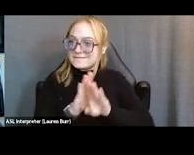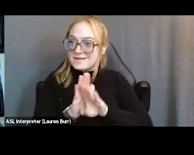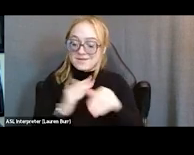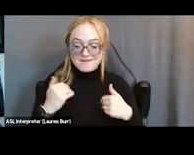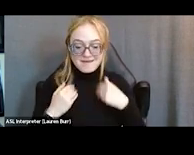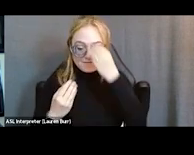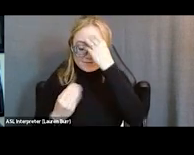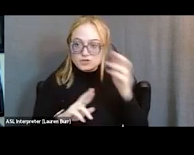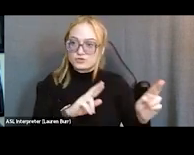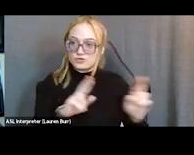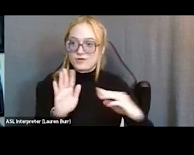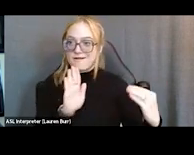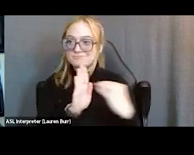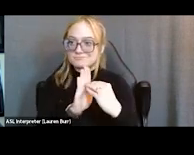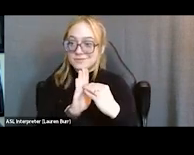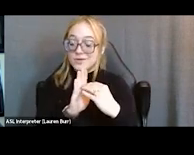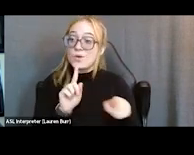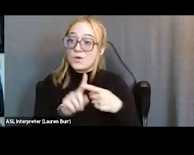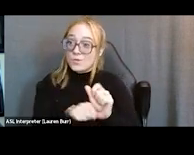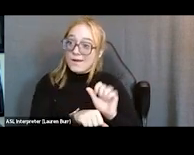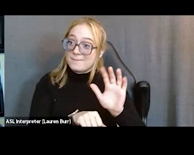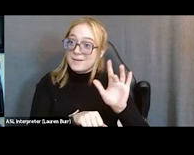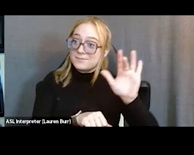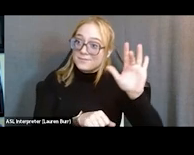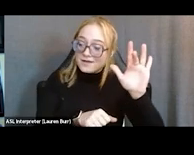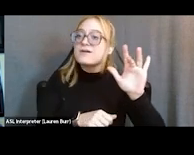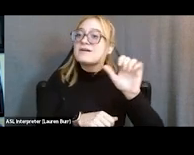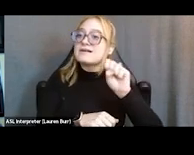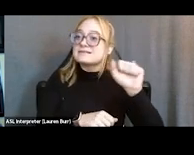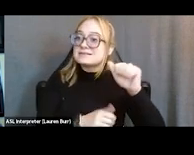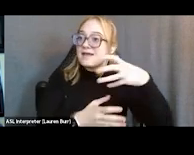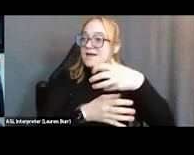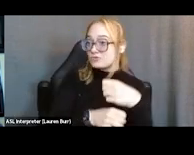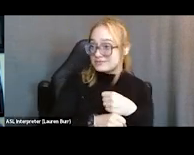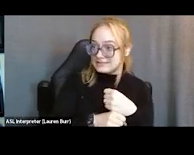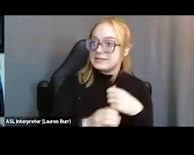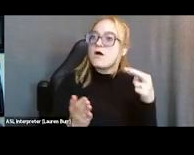the local office when the application reaches them with identifying and routing claims,